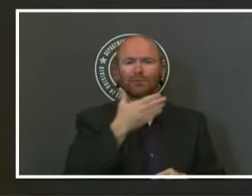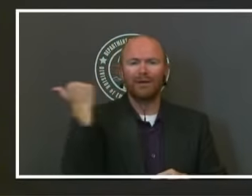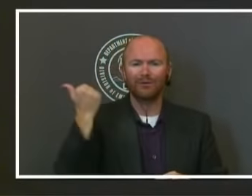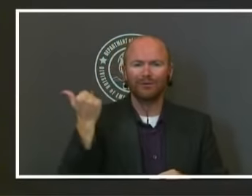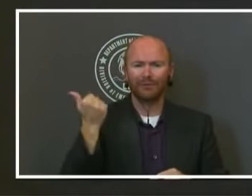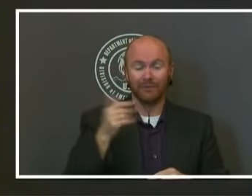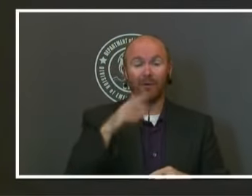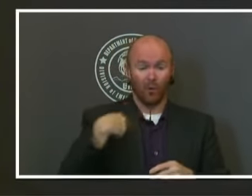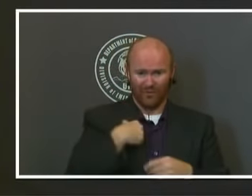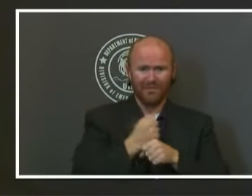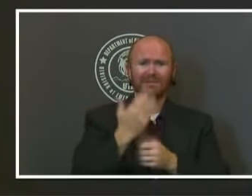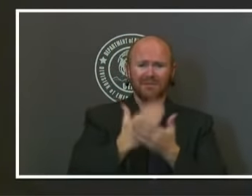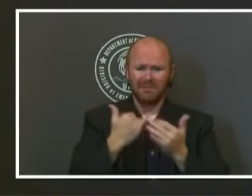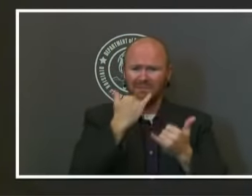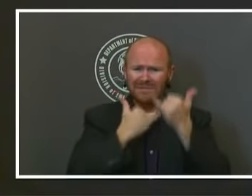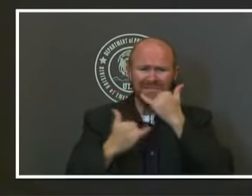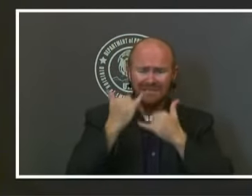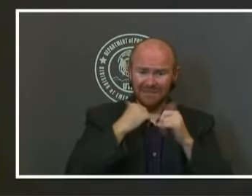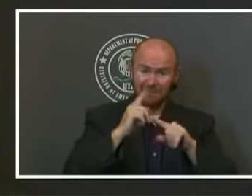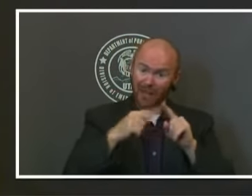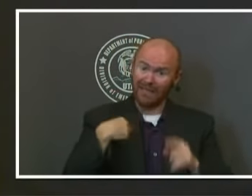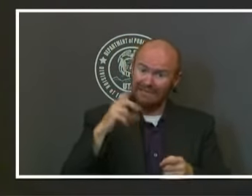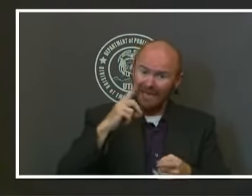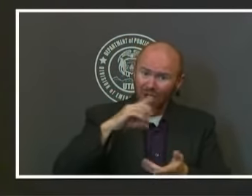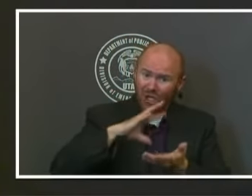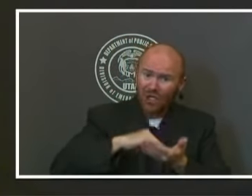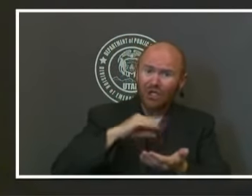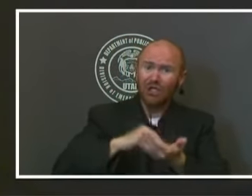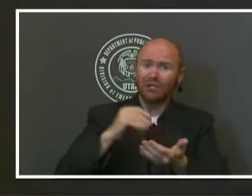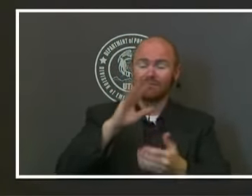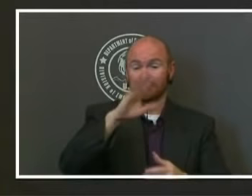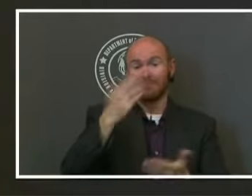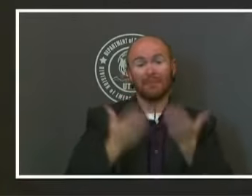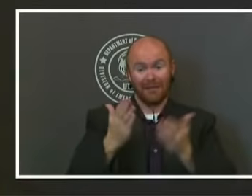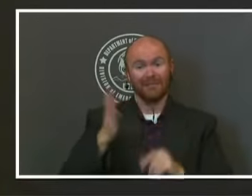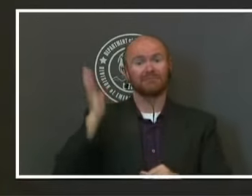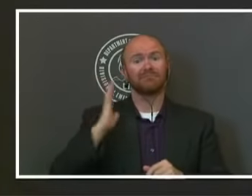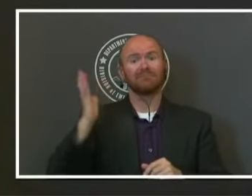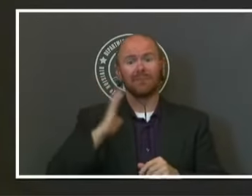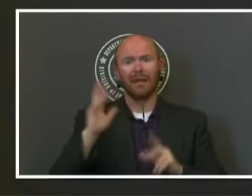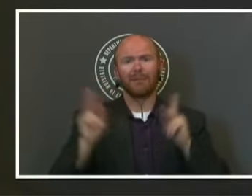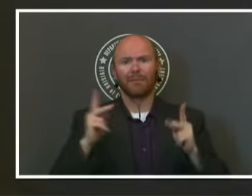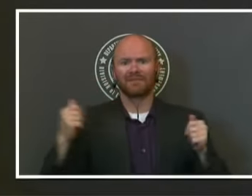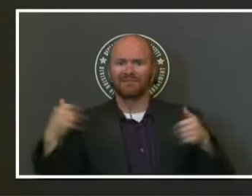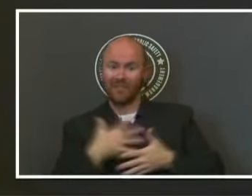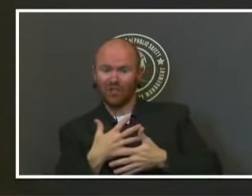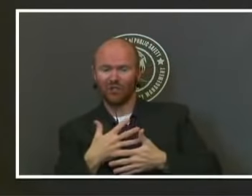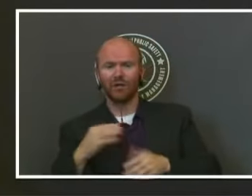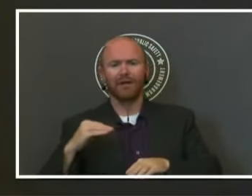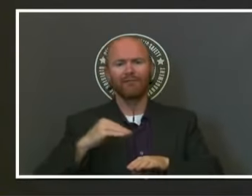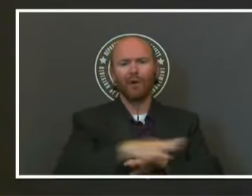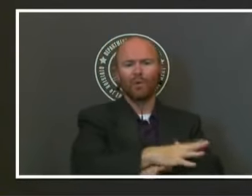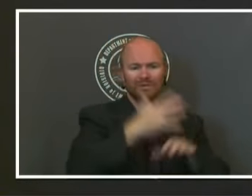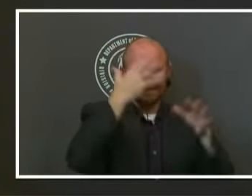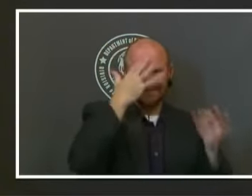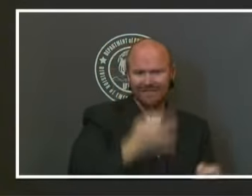along the way when we had too much pulp political influence and maybe too much fear in